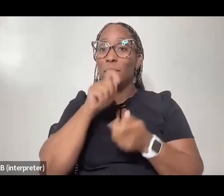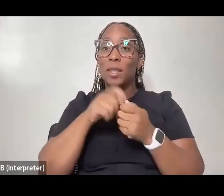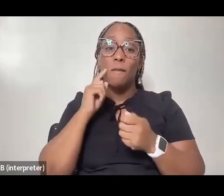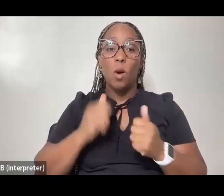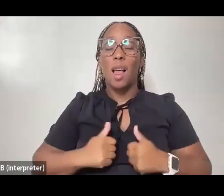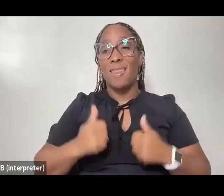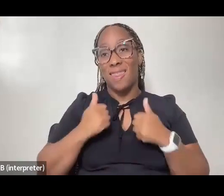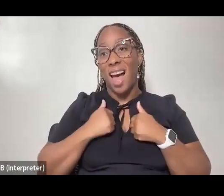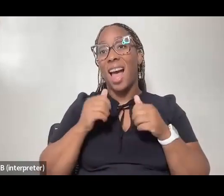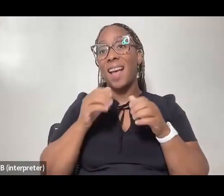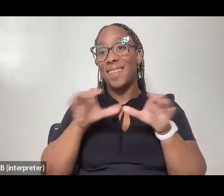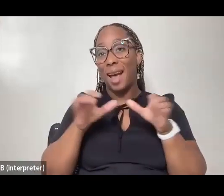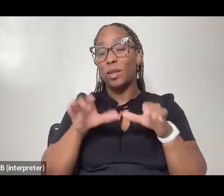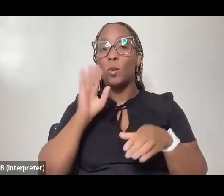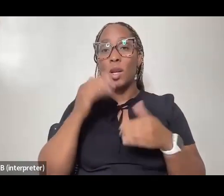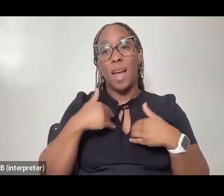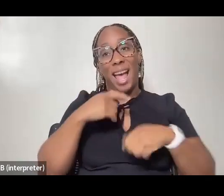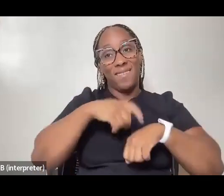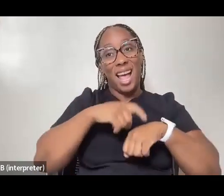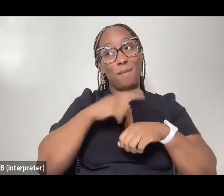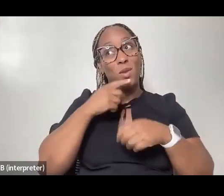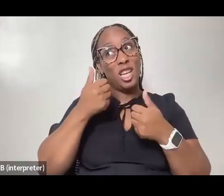captioner, you will have time and you can try to budget for